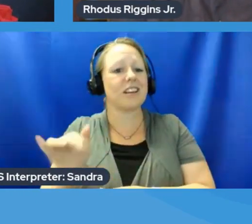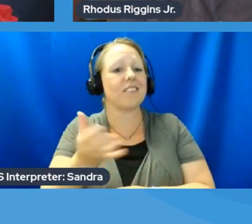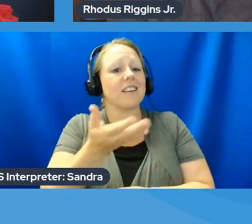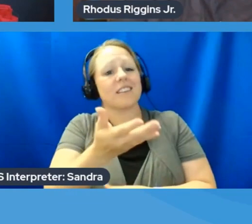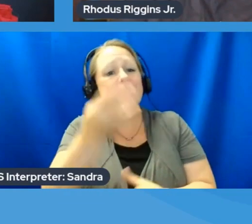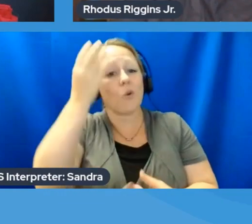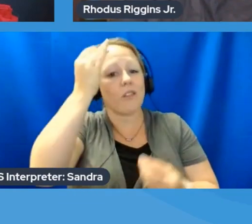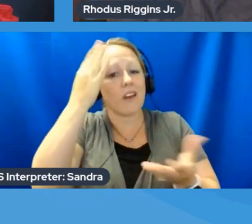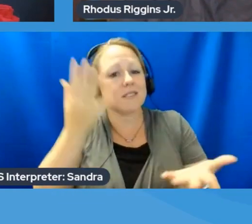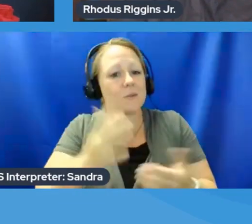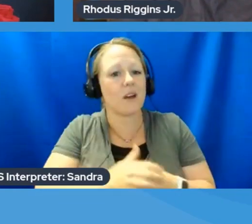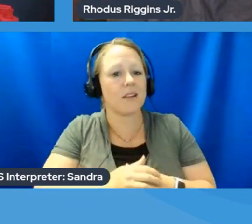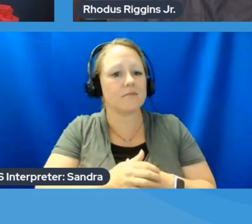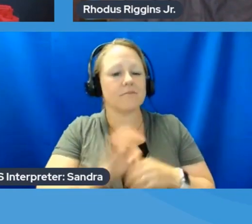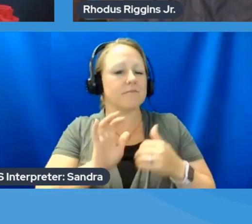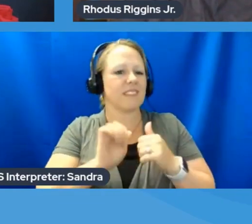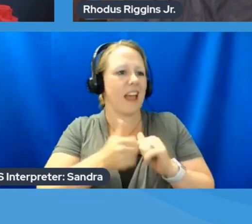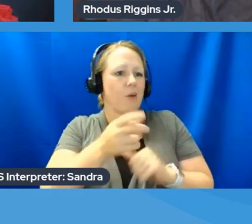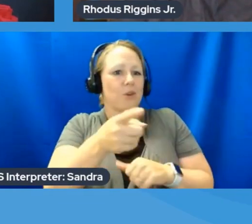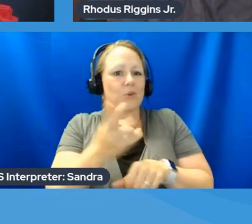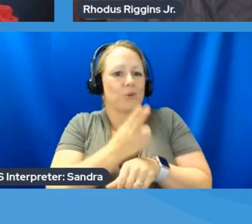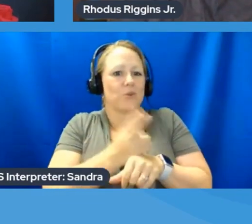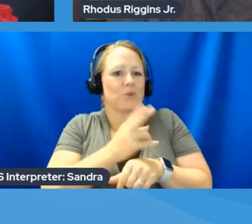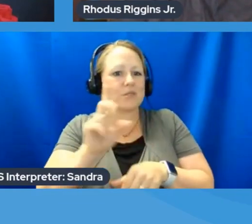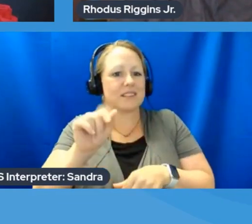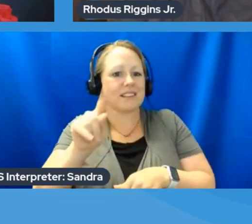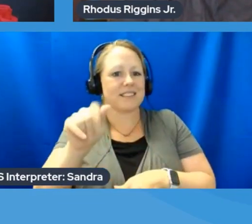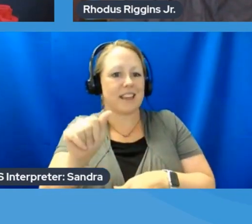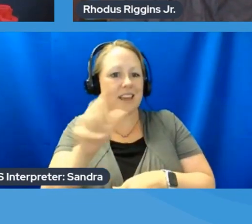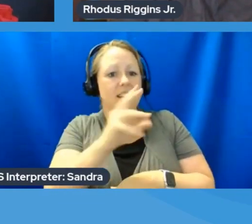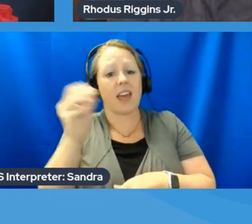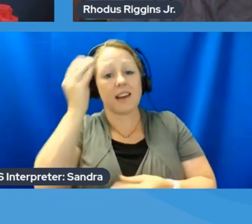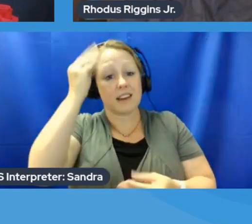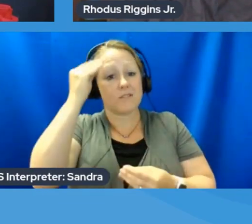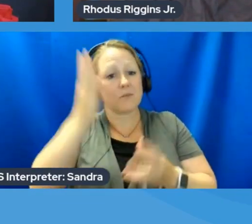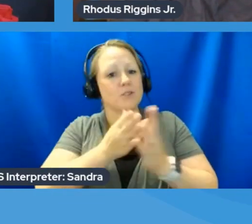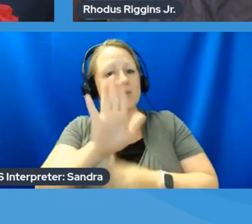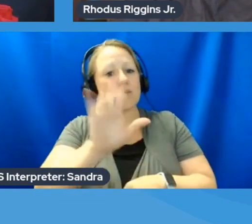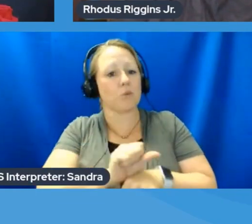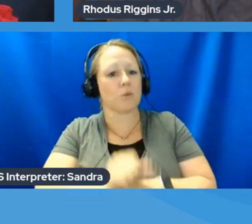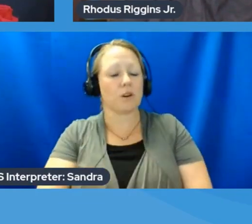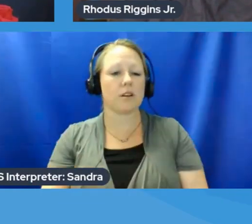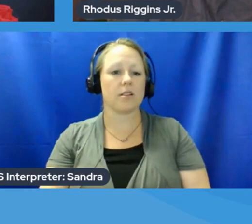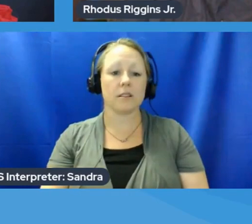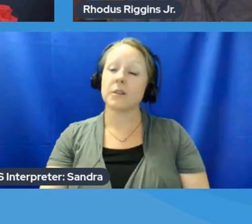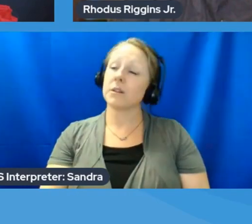Can you share how you guys are using data and information in your work? Yeah, definitely.